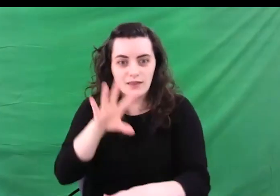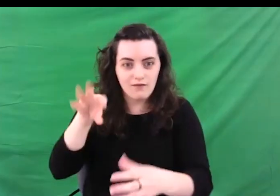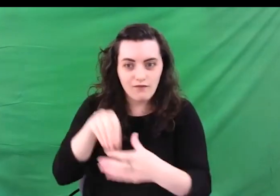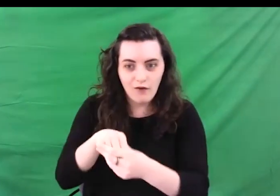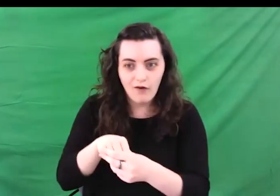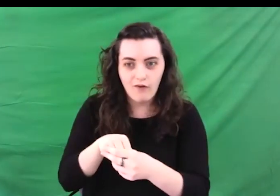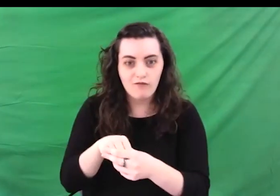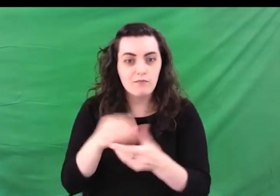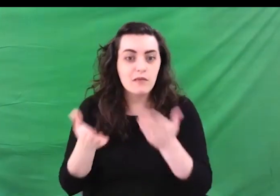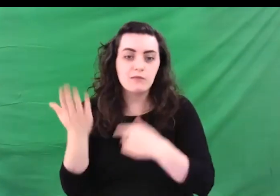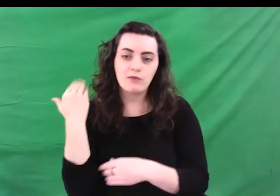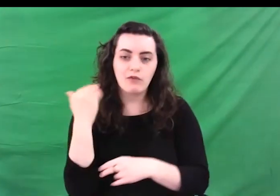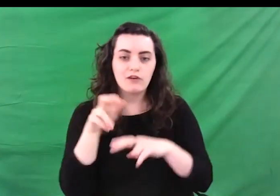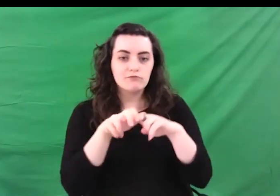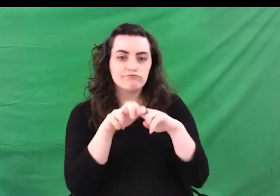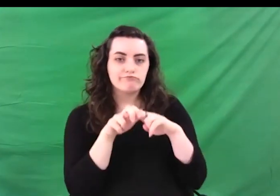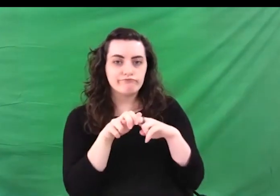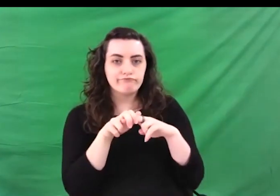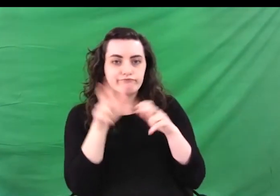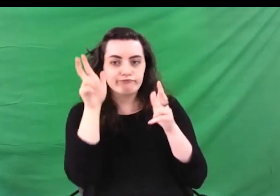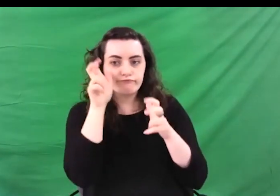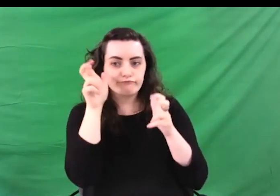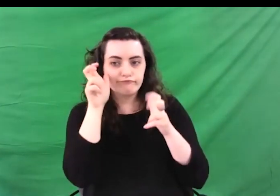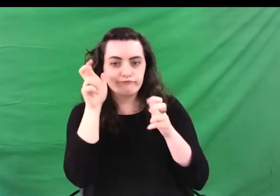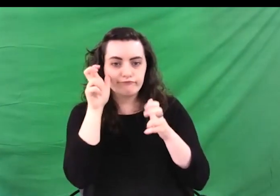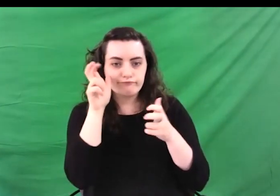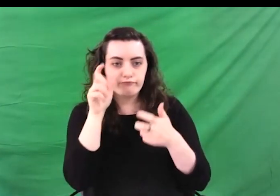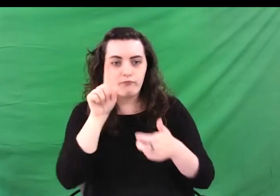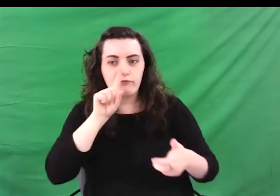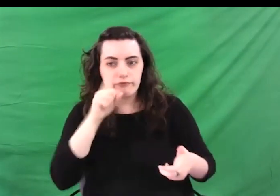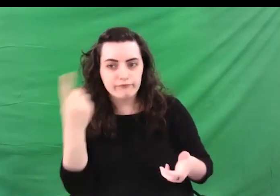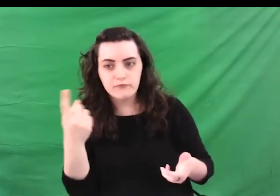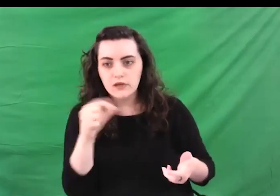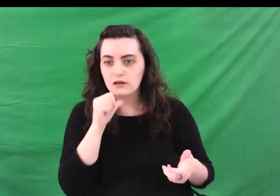only and maybe that didn't hold their interest or keep them actively involved.